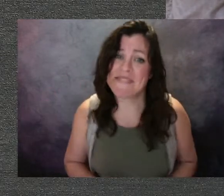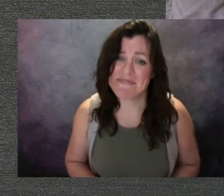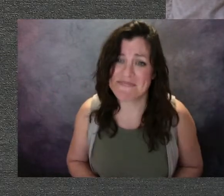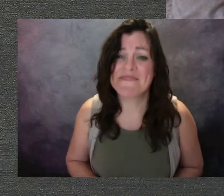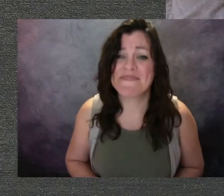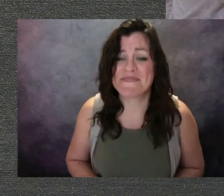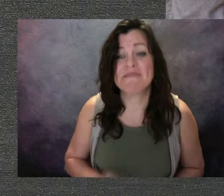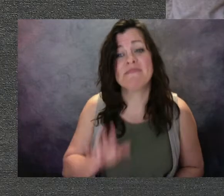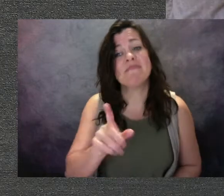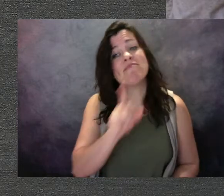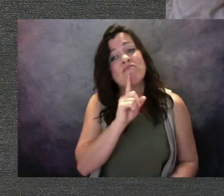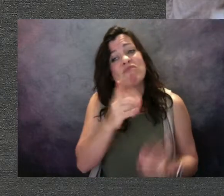Even worms.